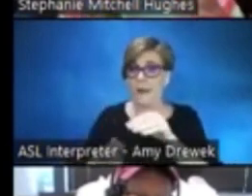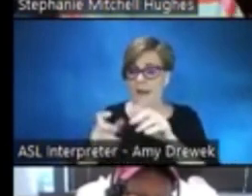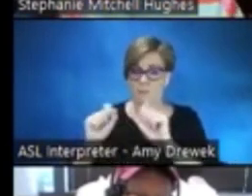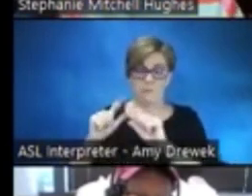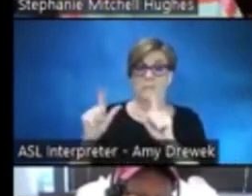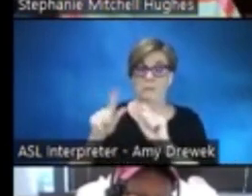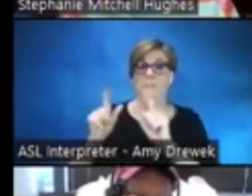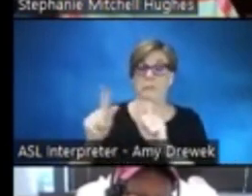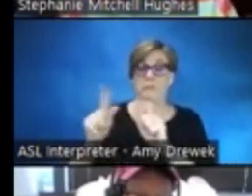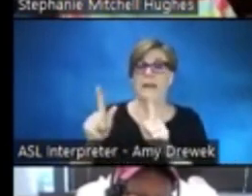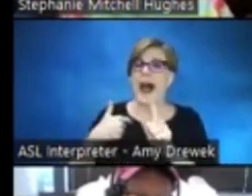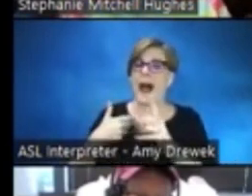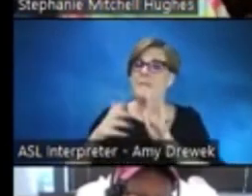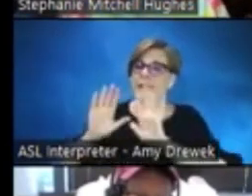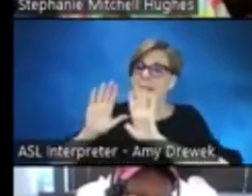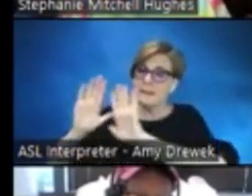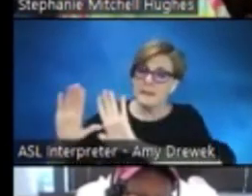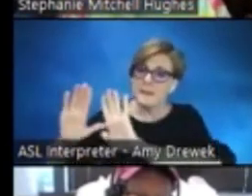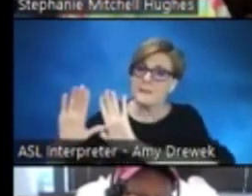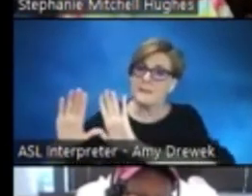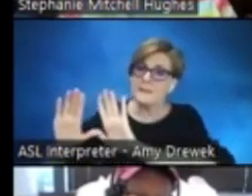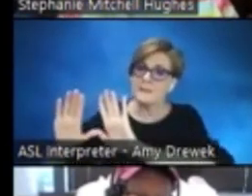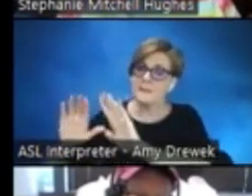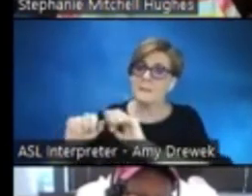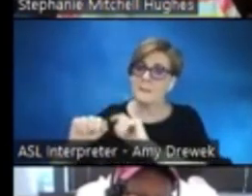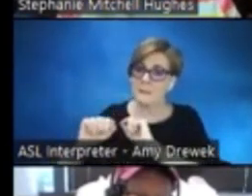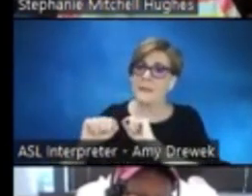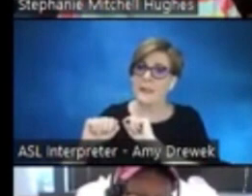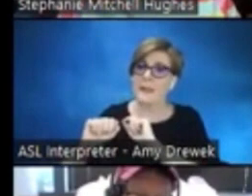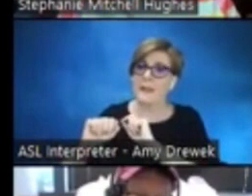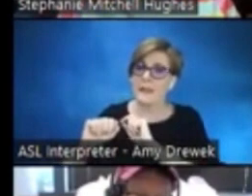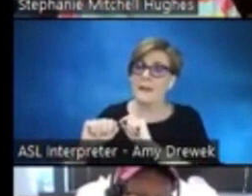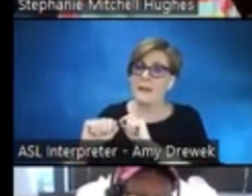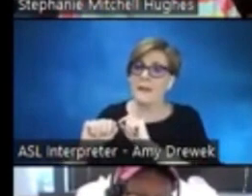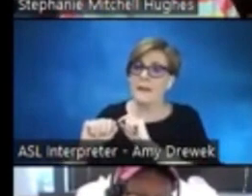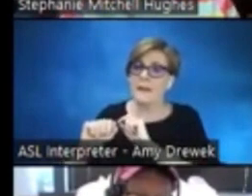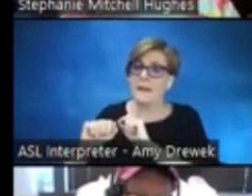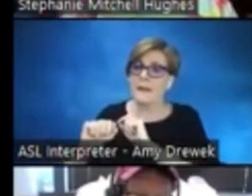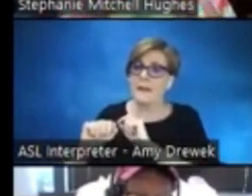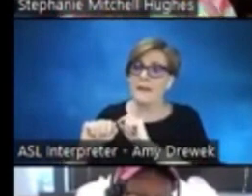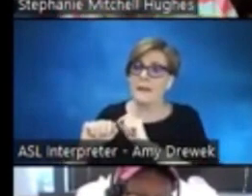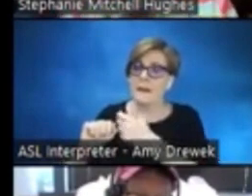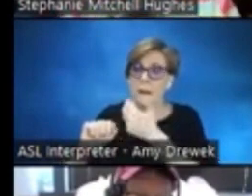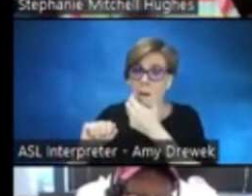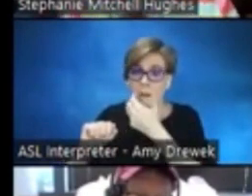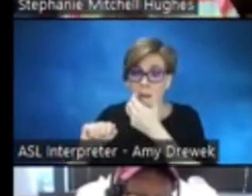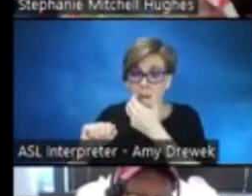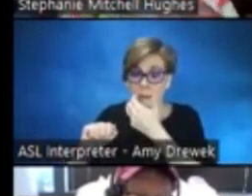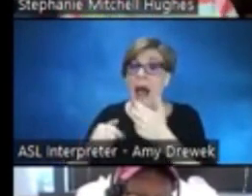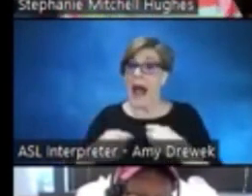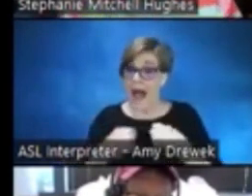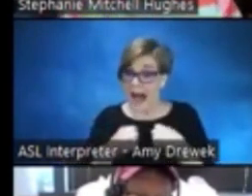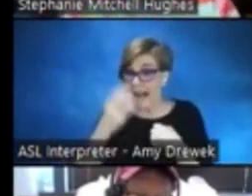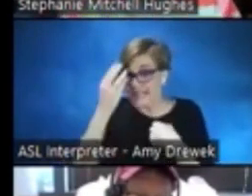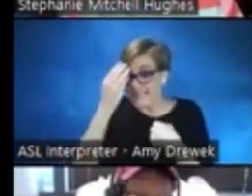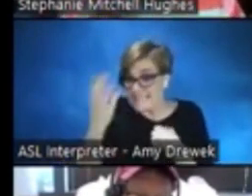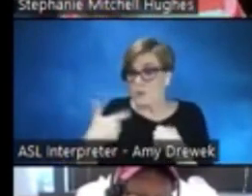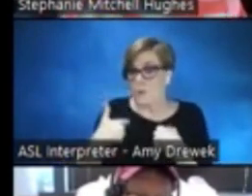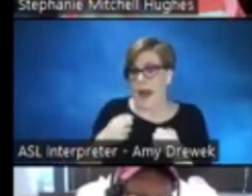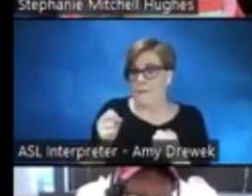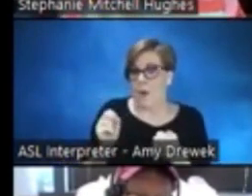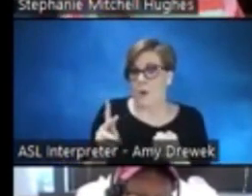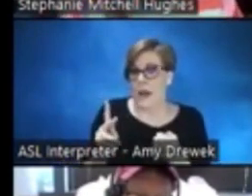GET HER TO UNDERSTAND -- I SAID I AM OKAY, BUT I AM REALLY IN THE